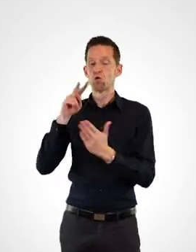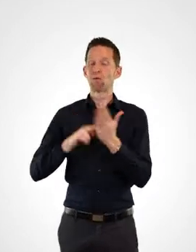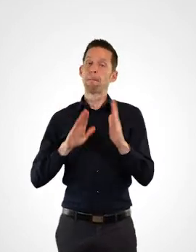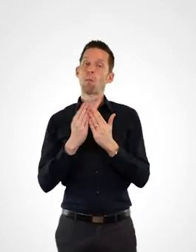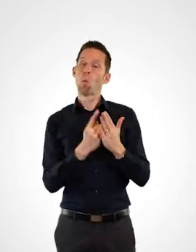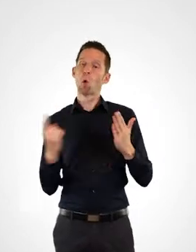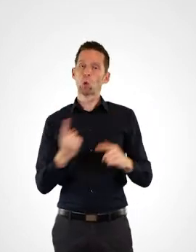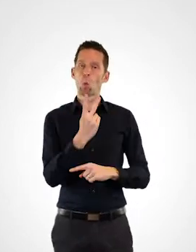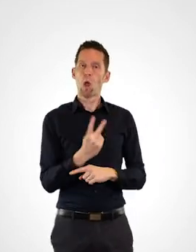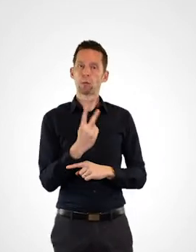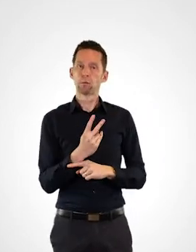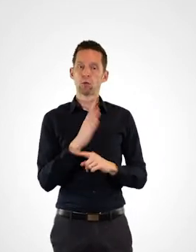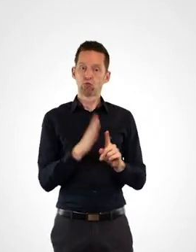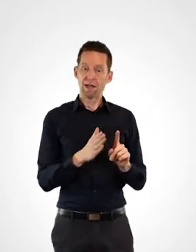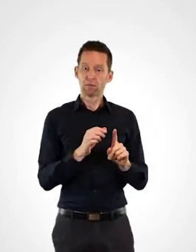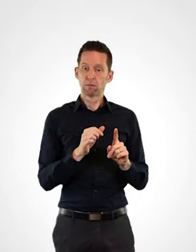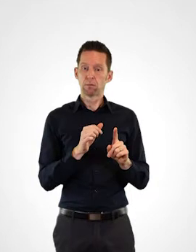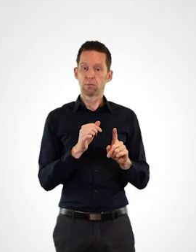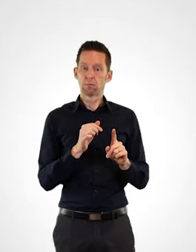We read each book twice, not immediately one after the other